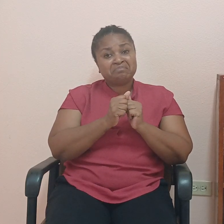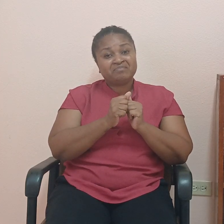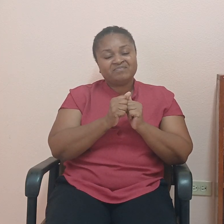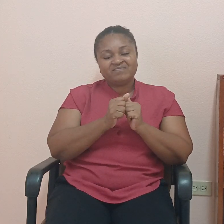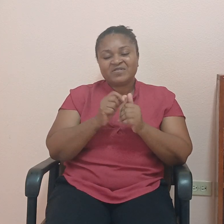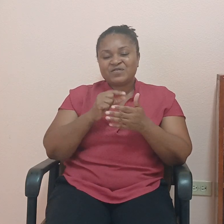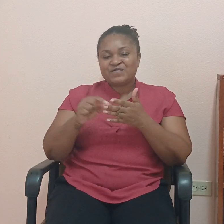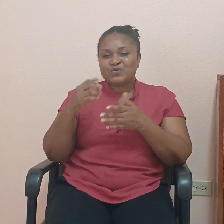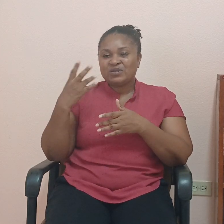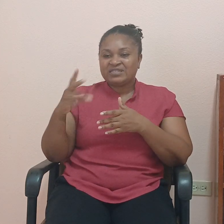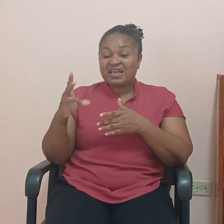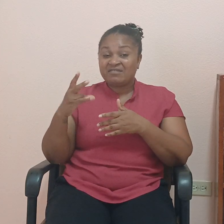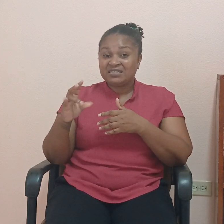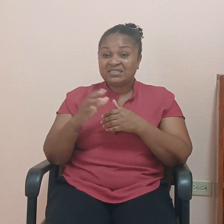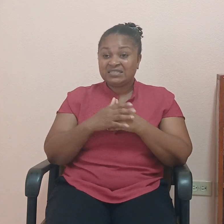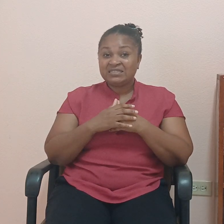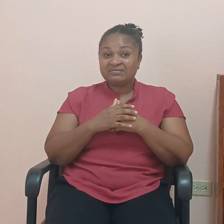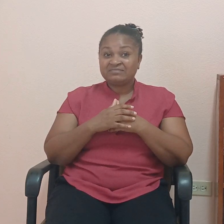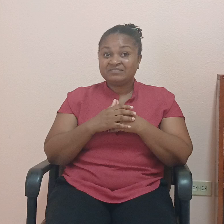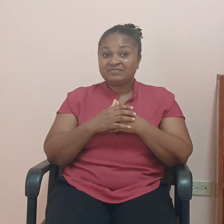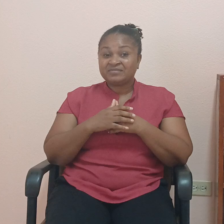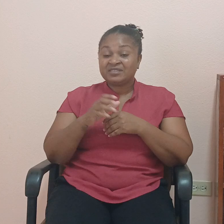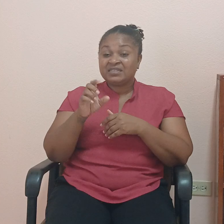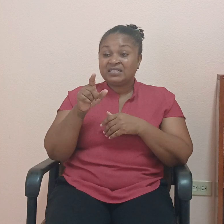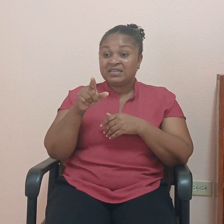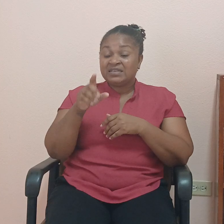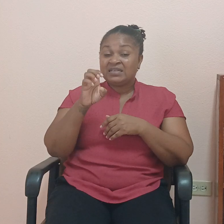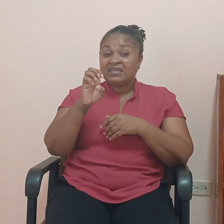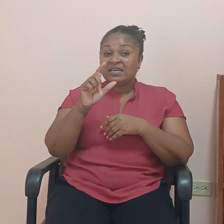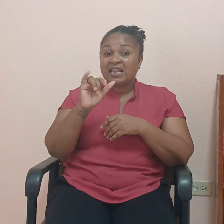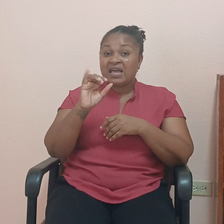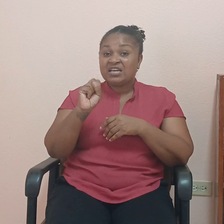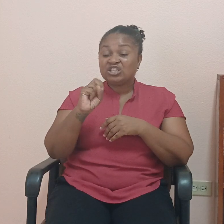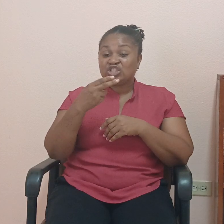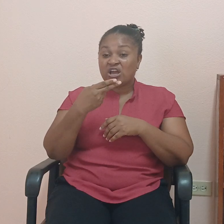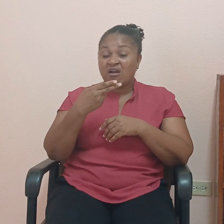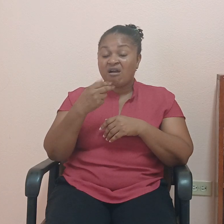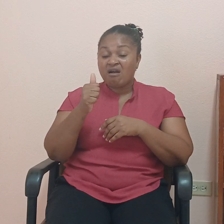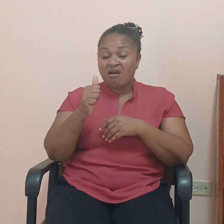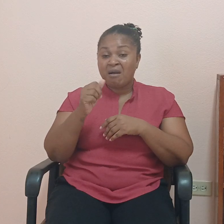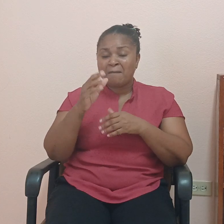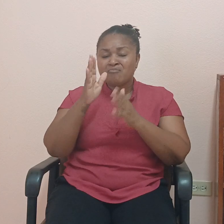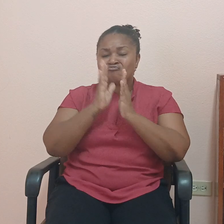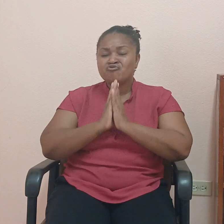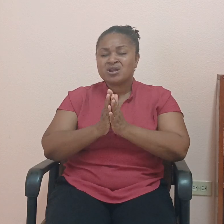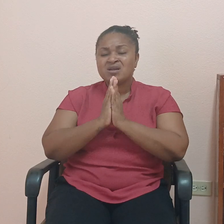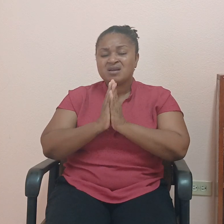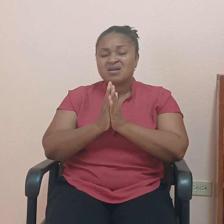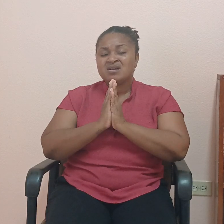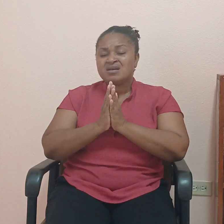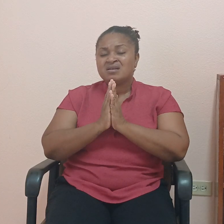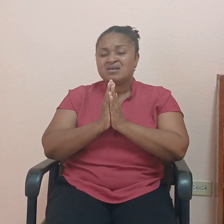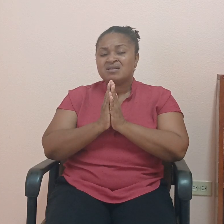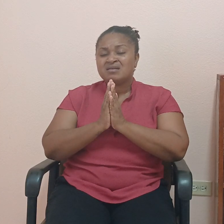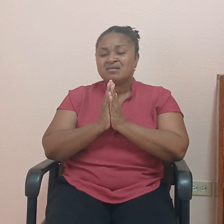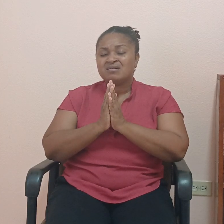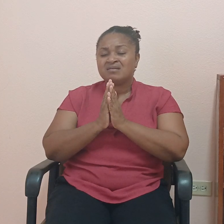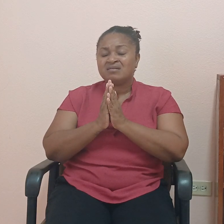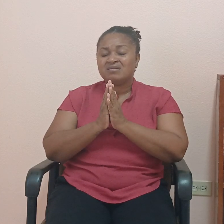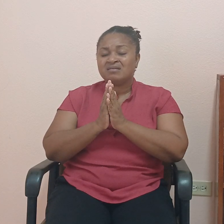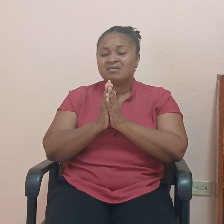17 And Elisha prayed, “Open his eyes, Lord,